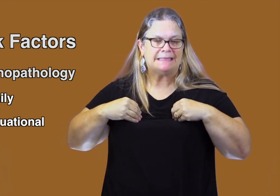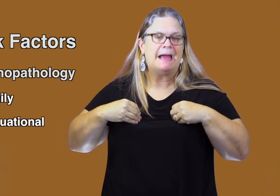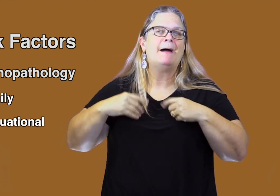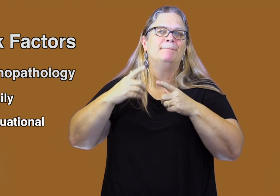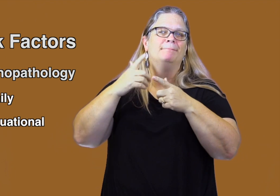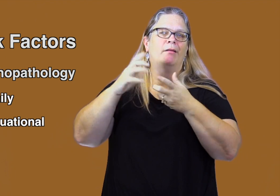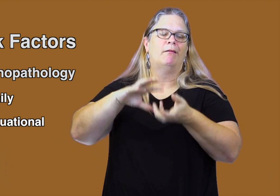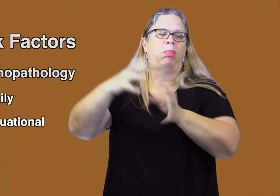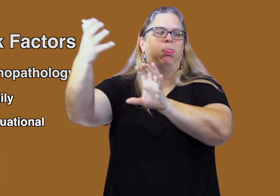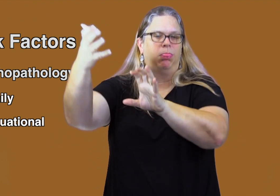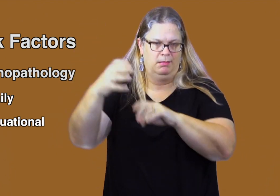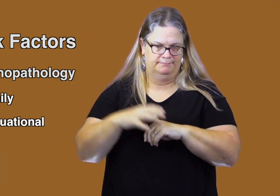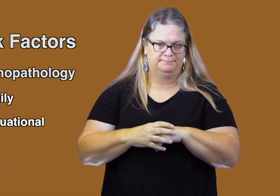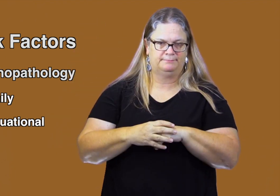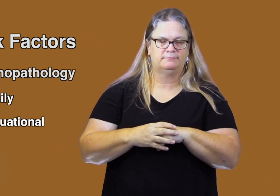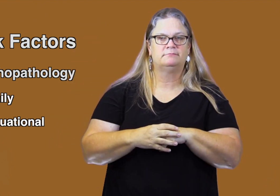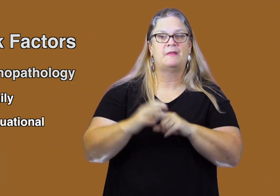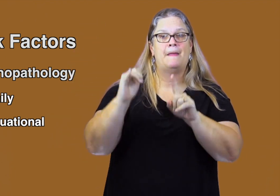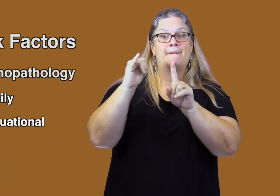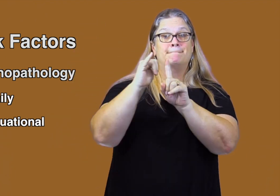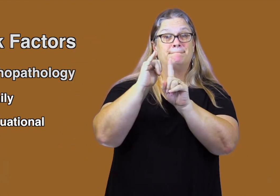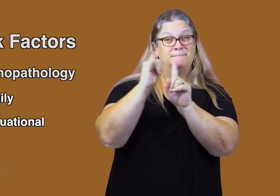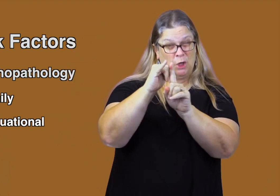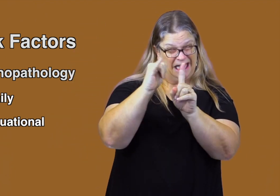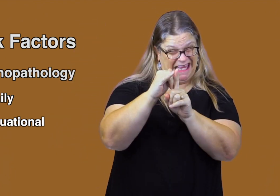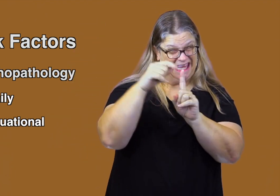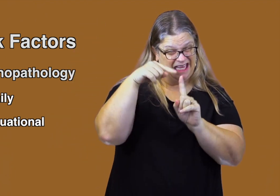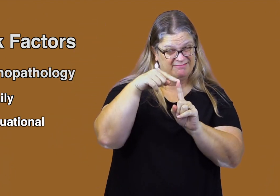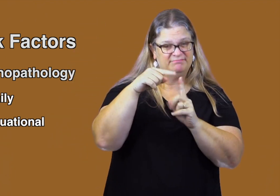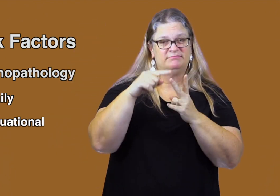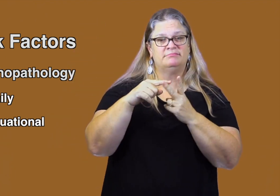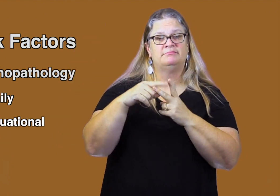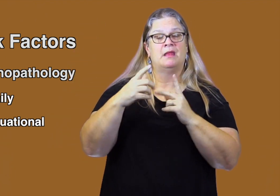If there is a consequence and they don't want to accept it, that can lead to that.